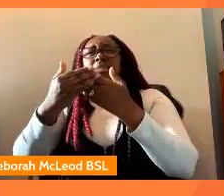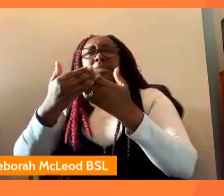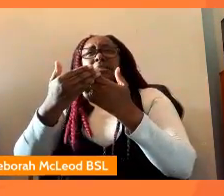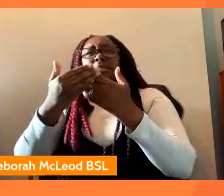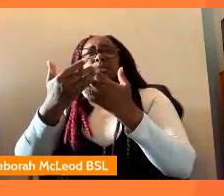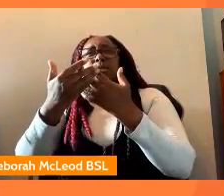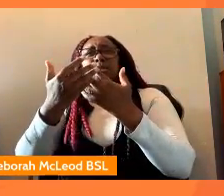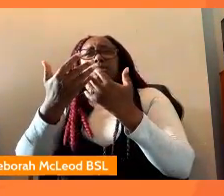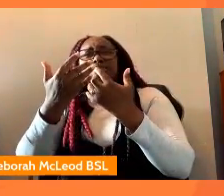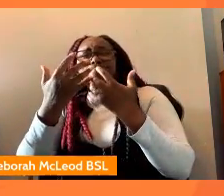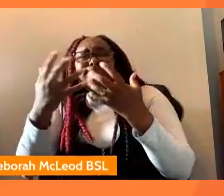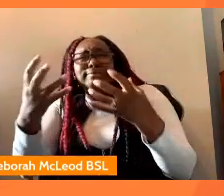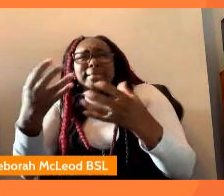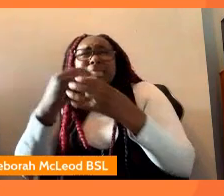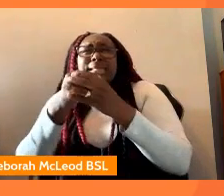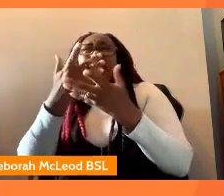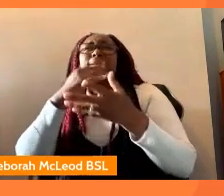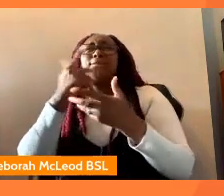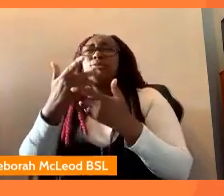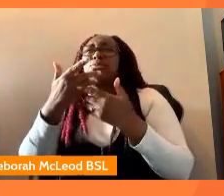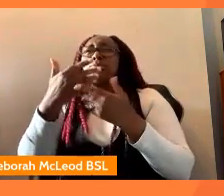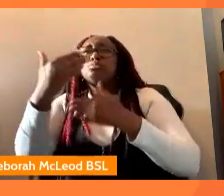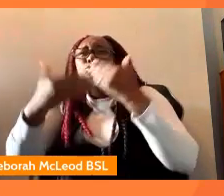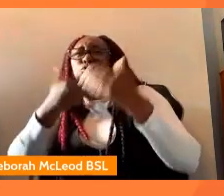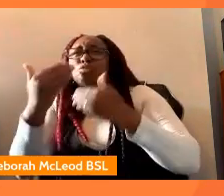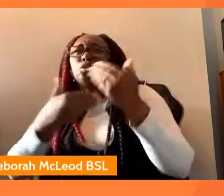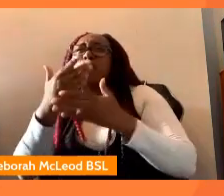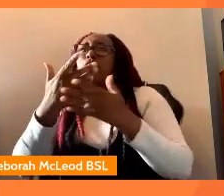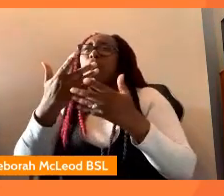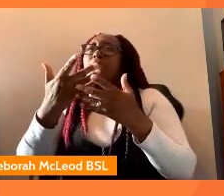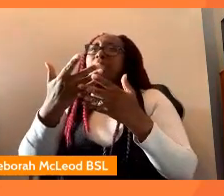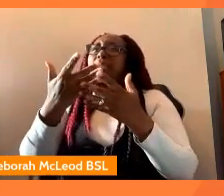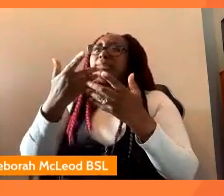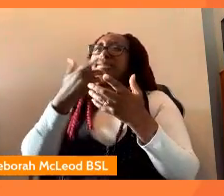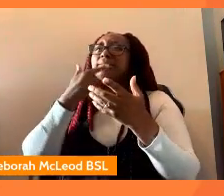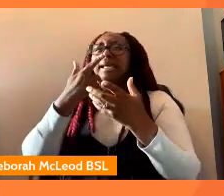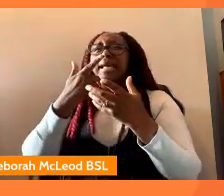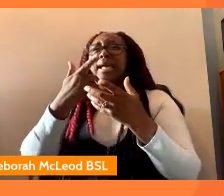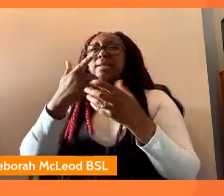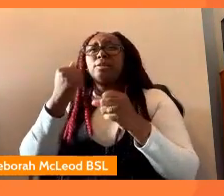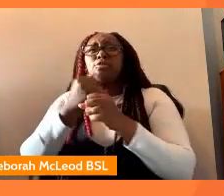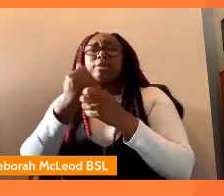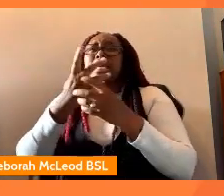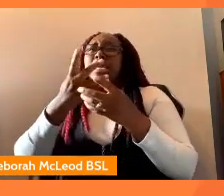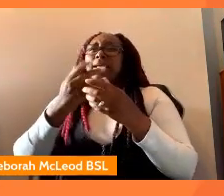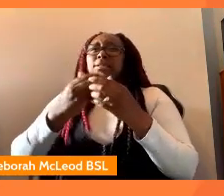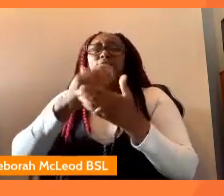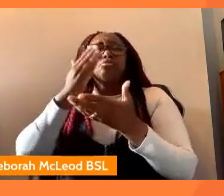with a number of artists in order to create authentic stories that had meaning and relevance.